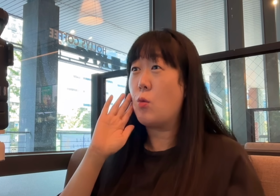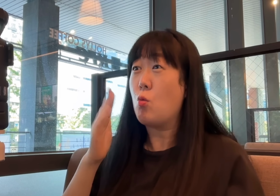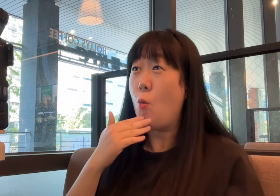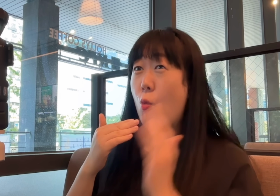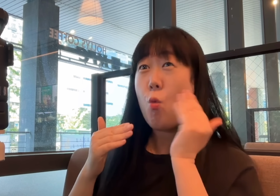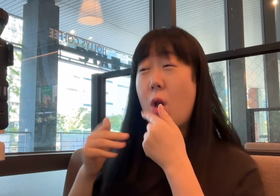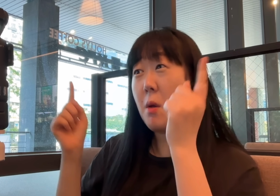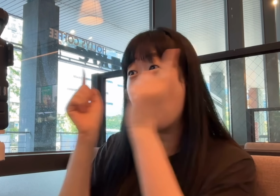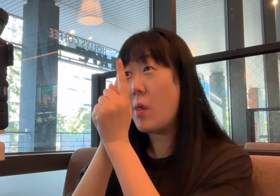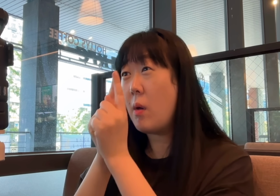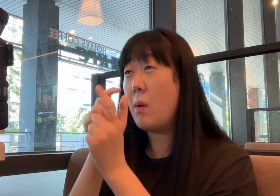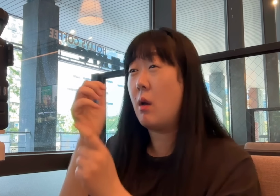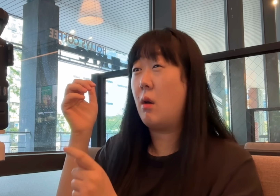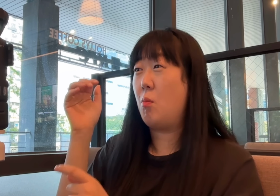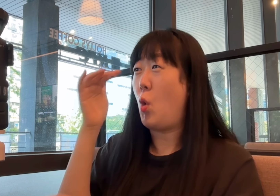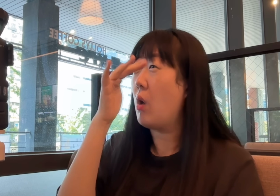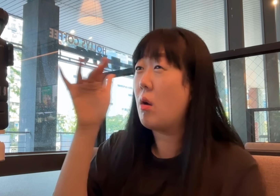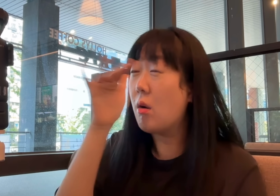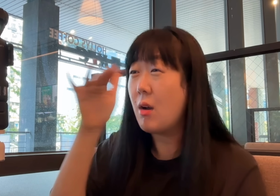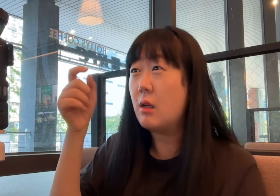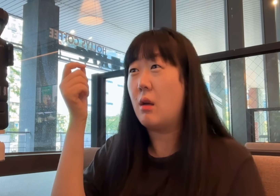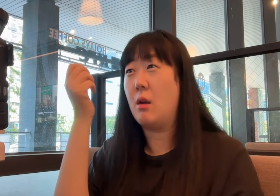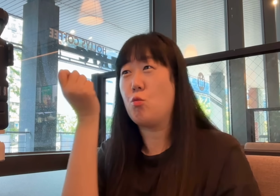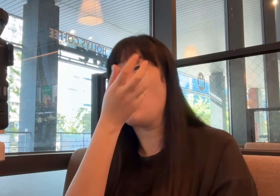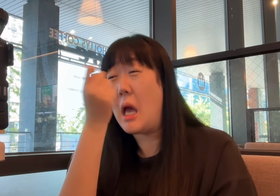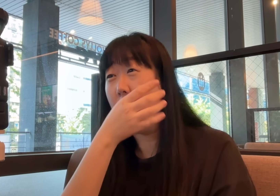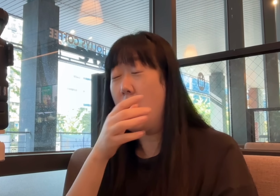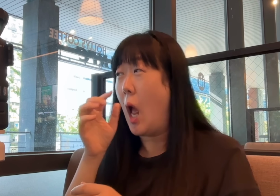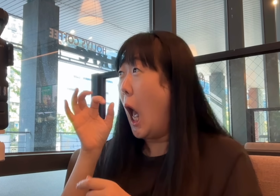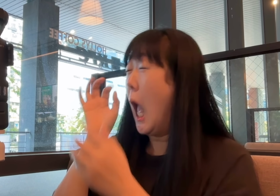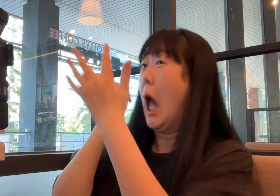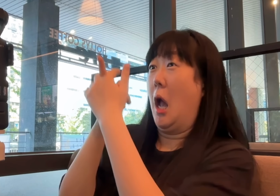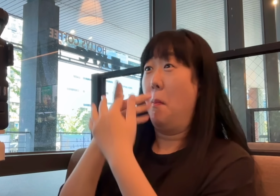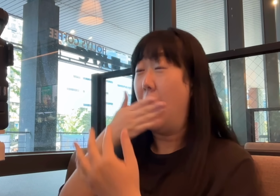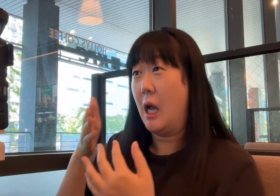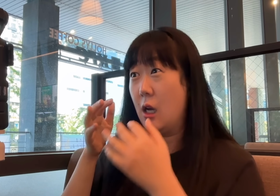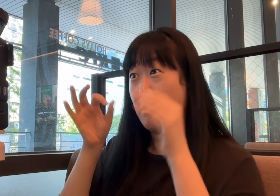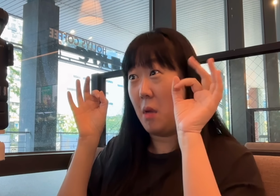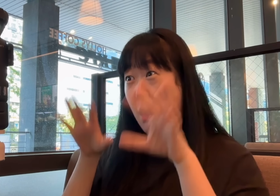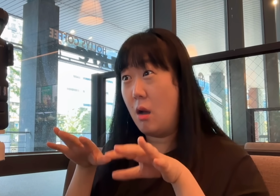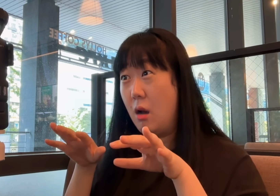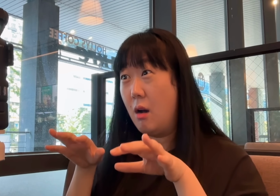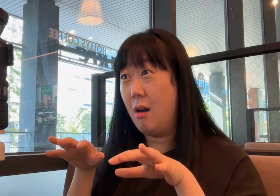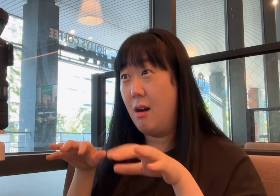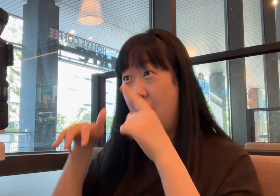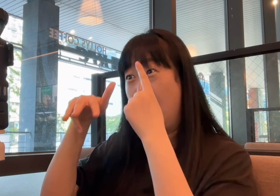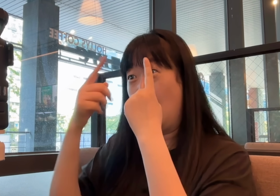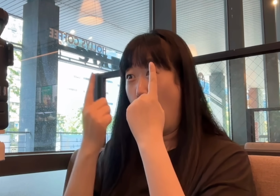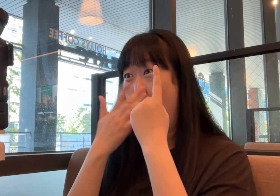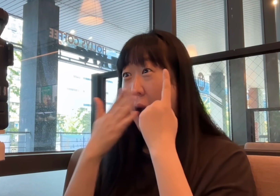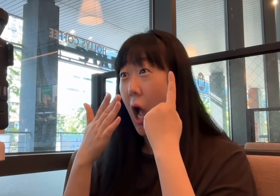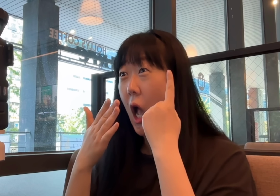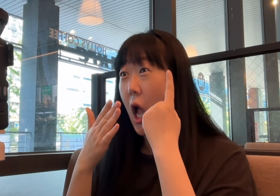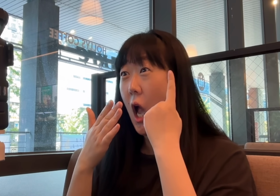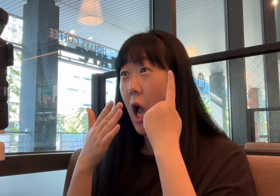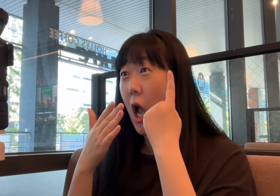Among deaf people, the fast finger spelling are not noticeable. Are you looking for letters or exponents? Can you figure it out in an instant?